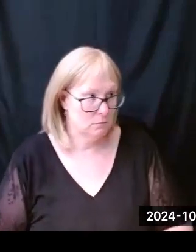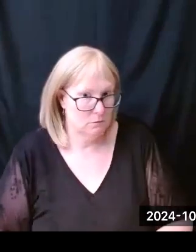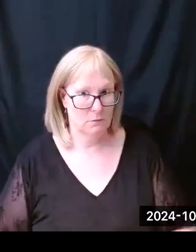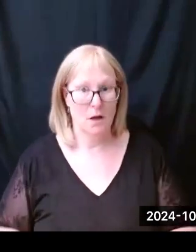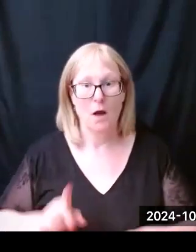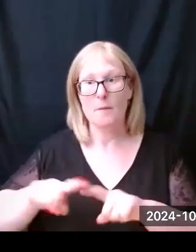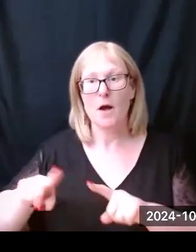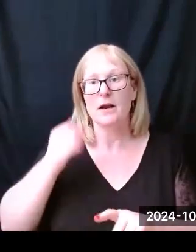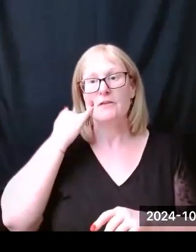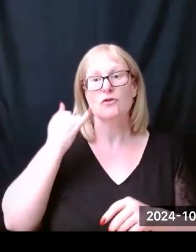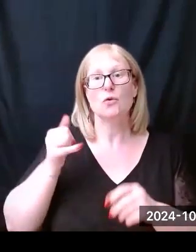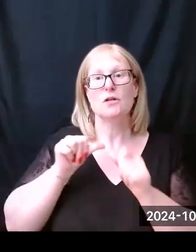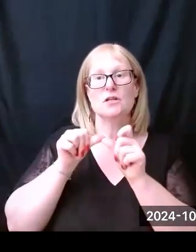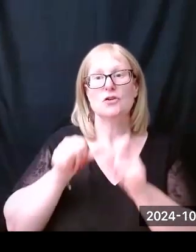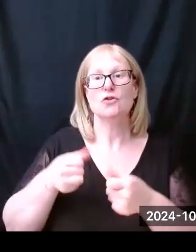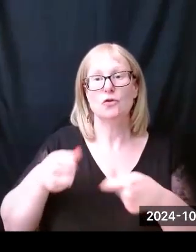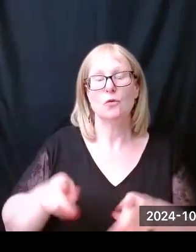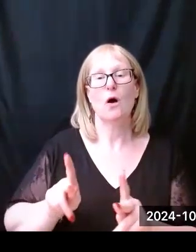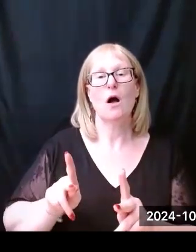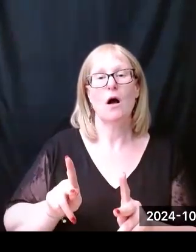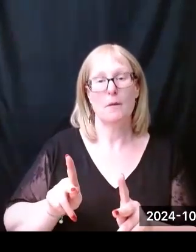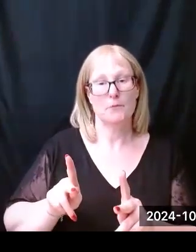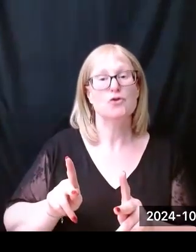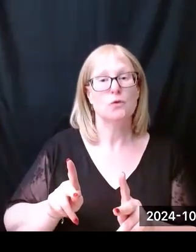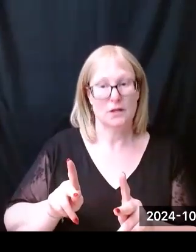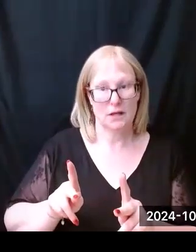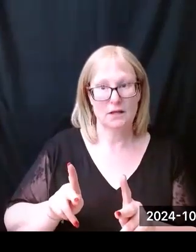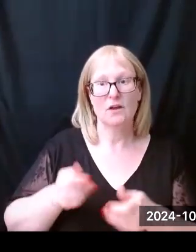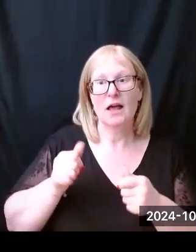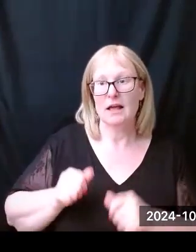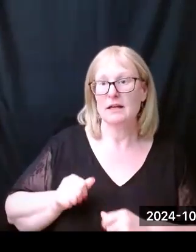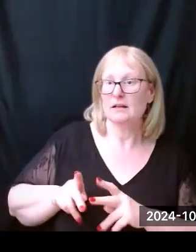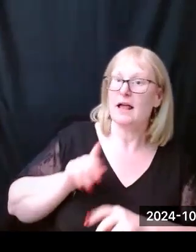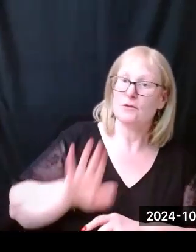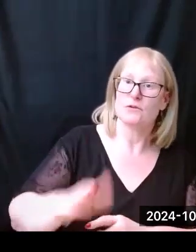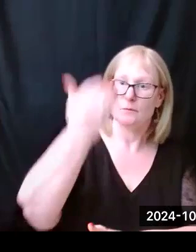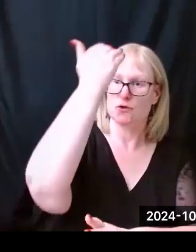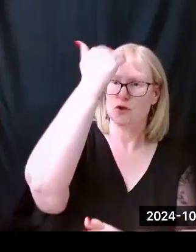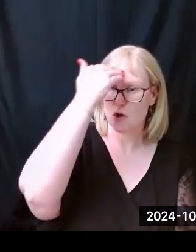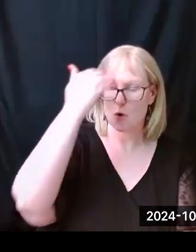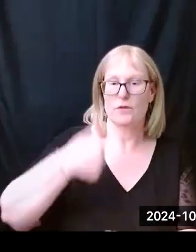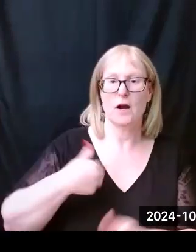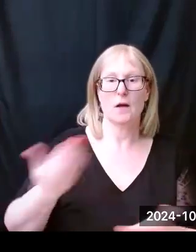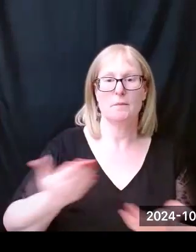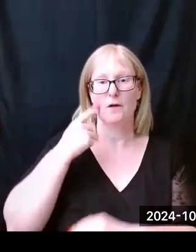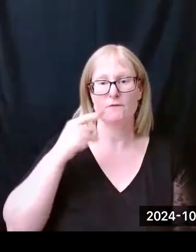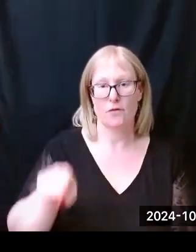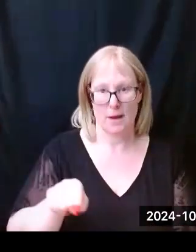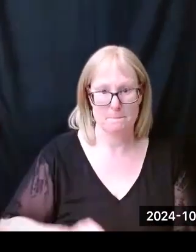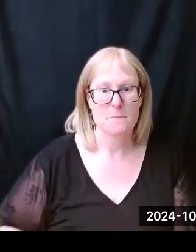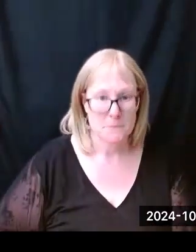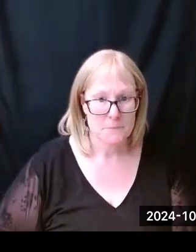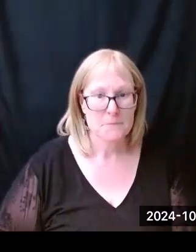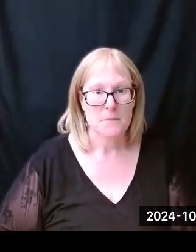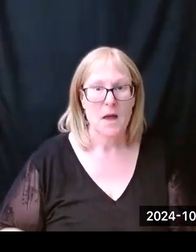those opportunities, it gives them that chance to know that you're there for them and it's going to come back to you when they need you.